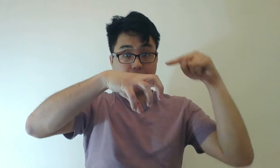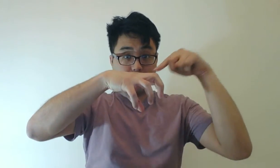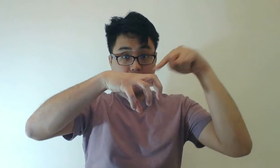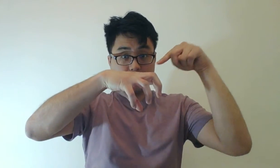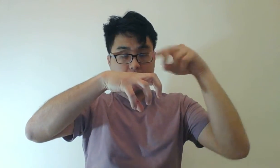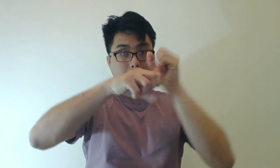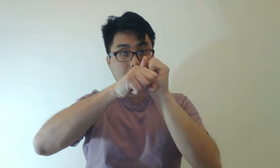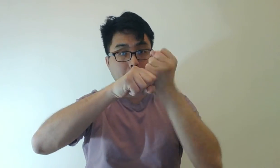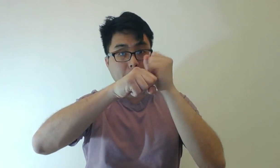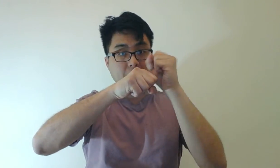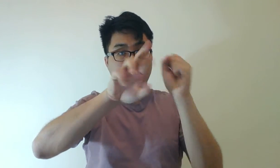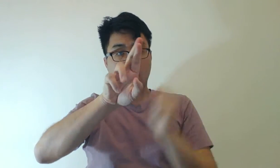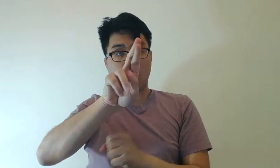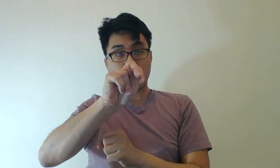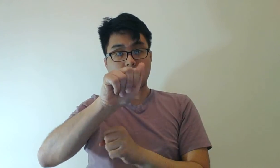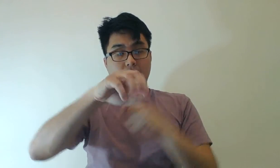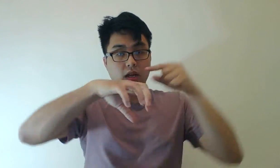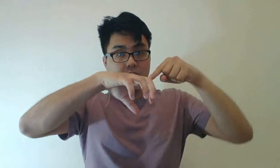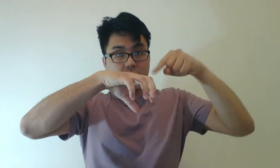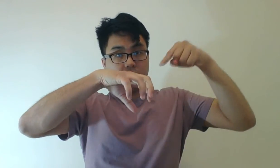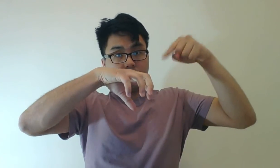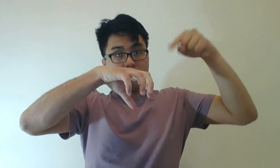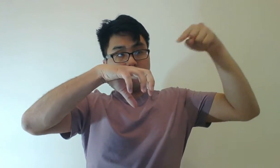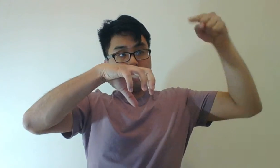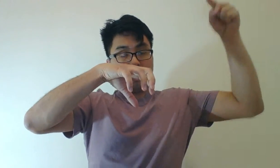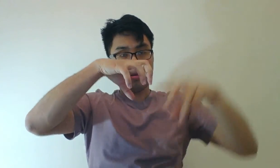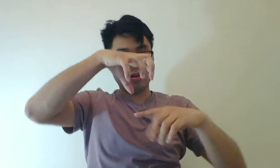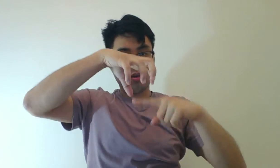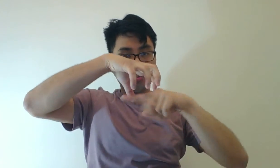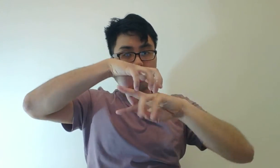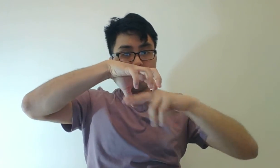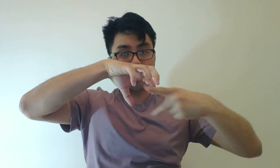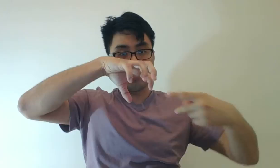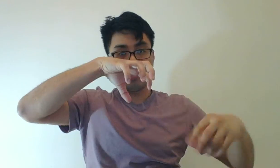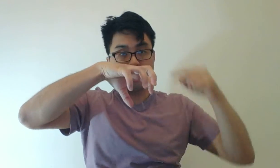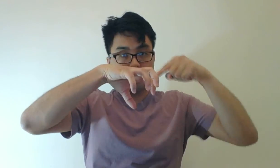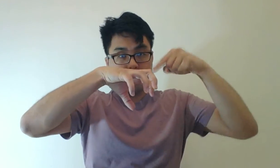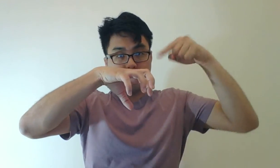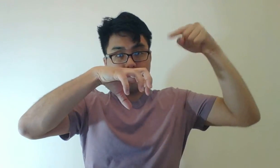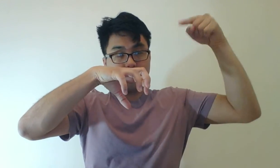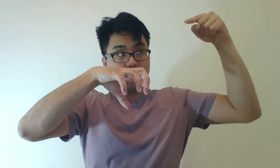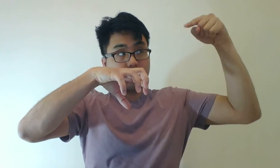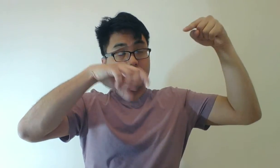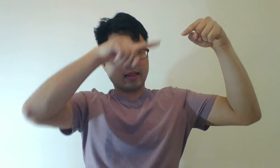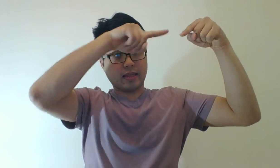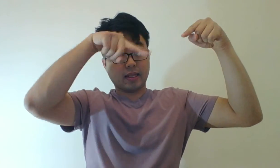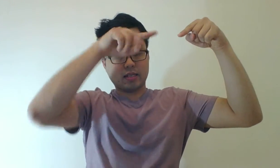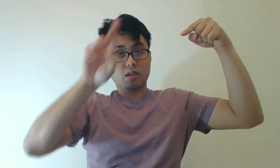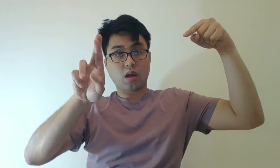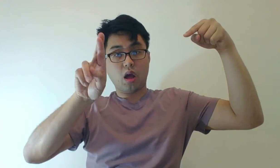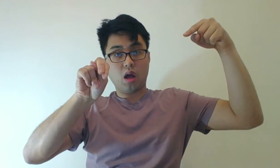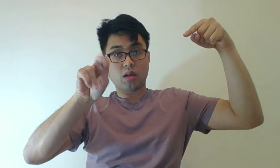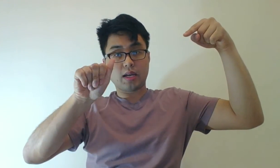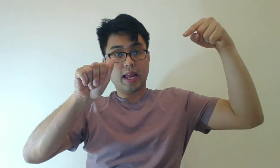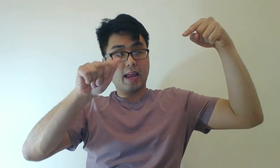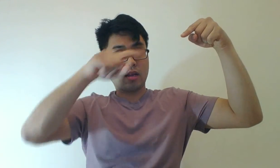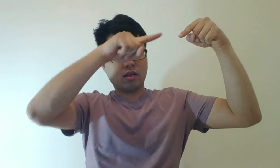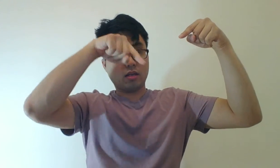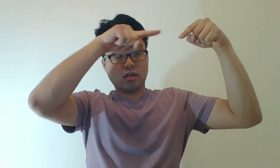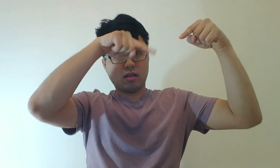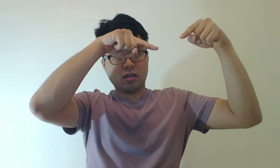Polymerase makes RNA, a string coming out of it